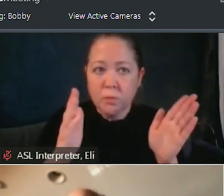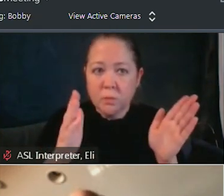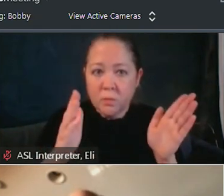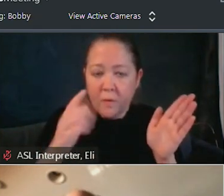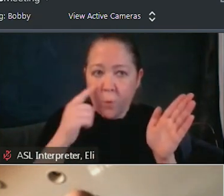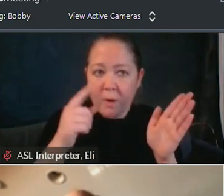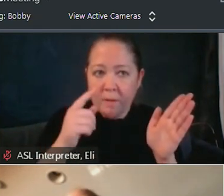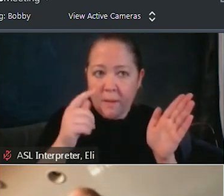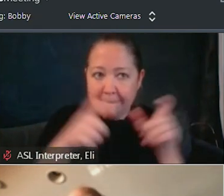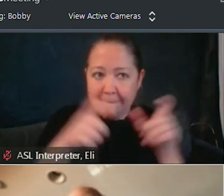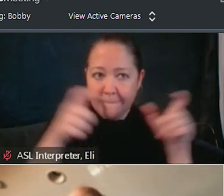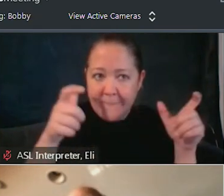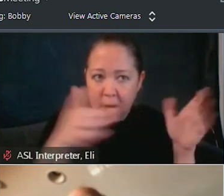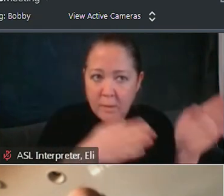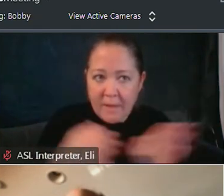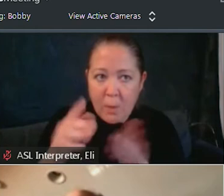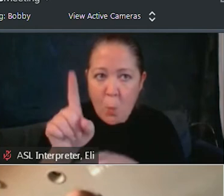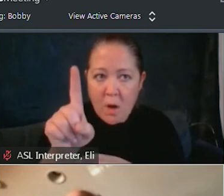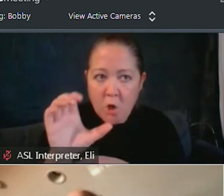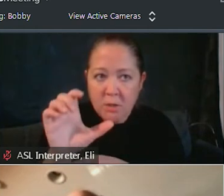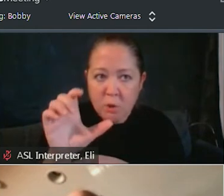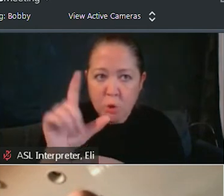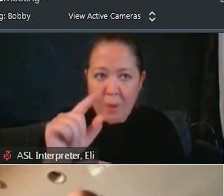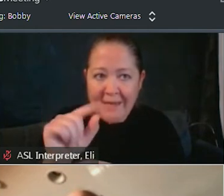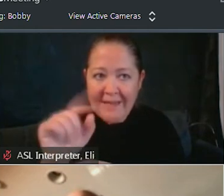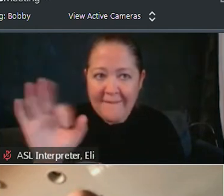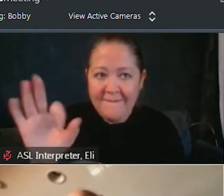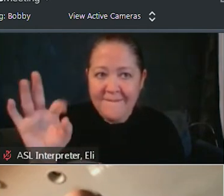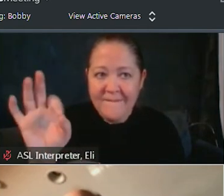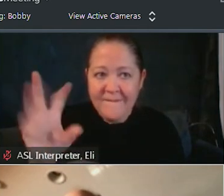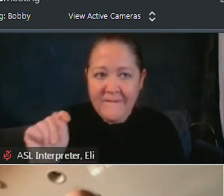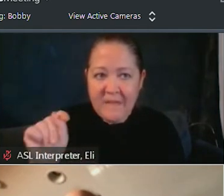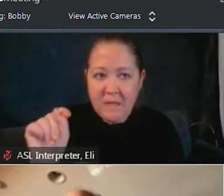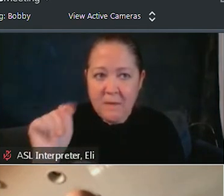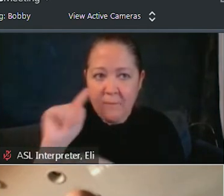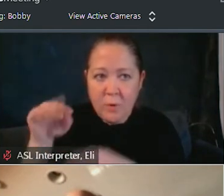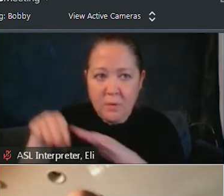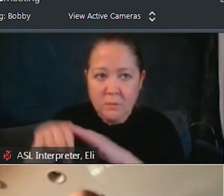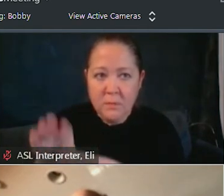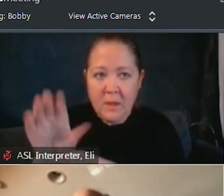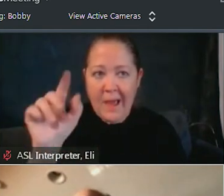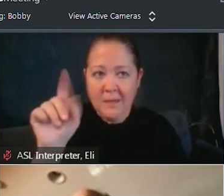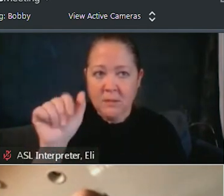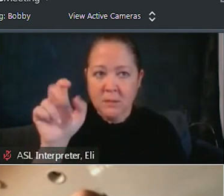write a brief 120 feet for Avista road. The interacts in this remains from early vague street,